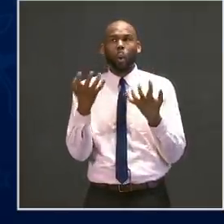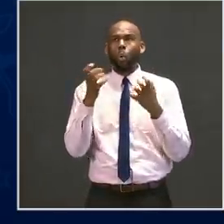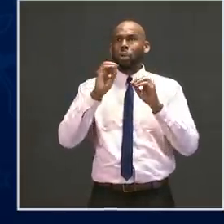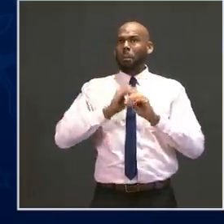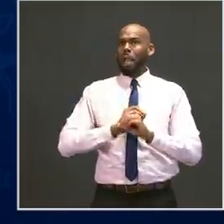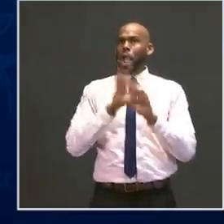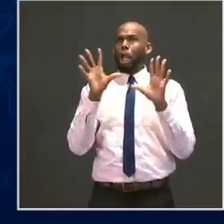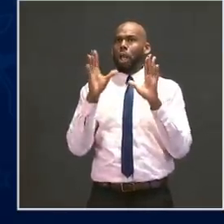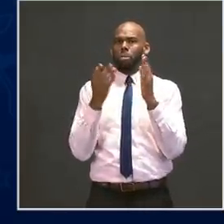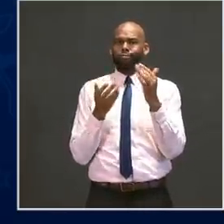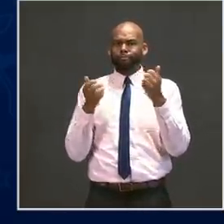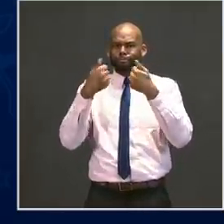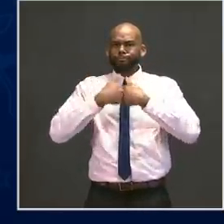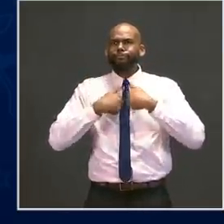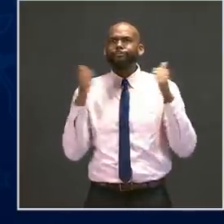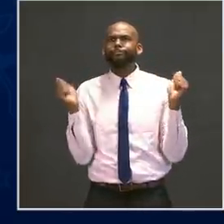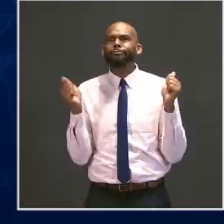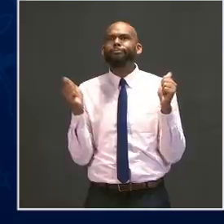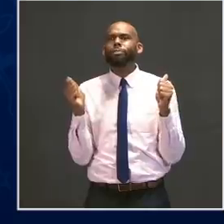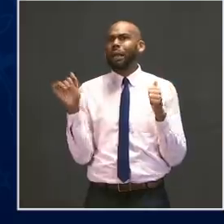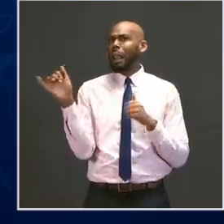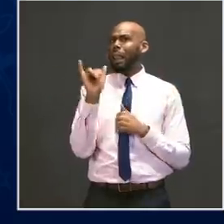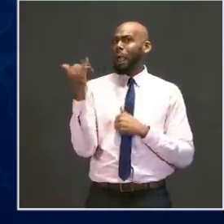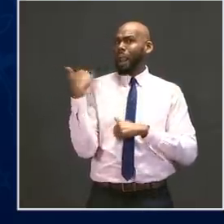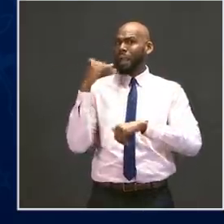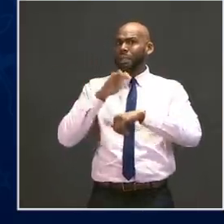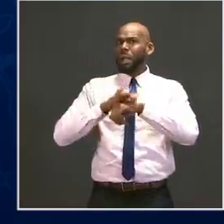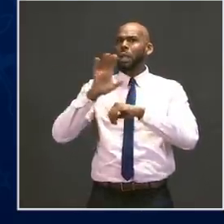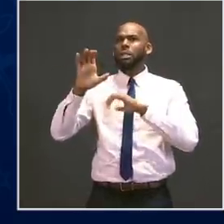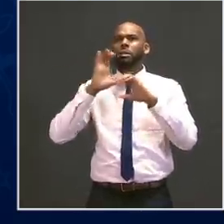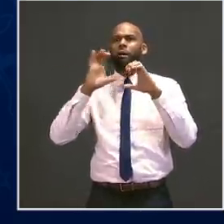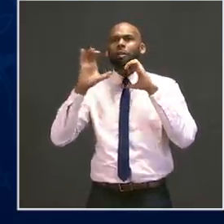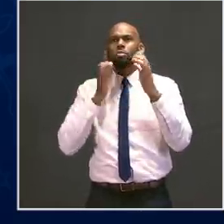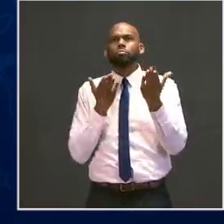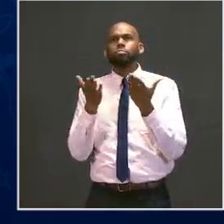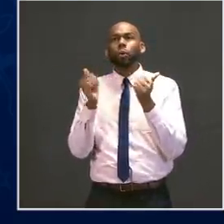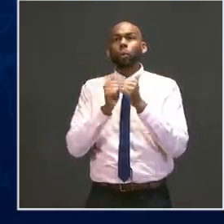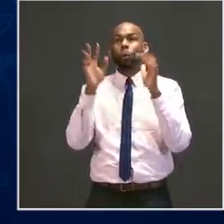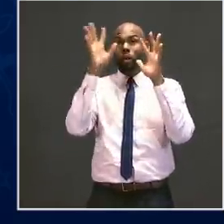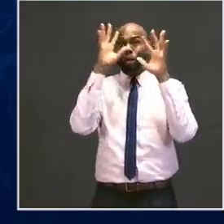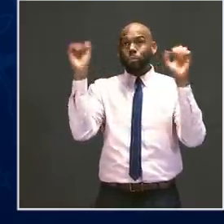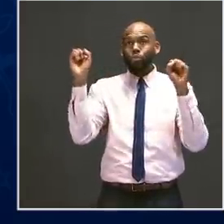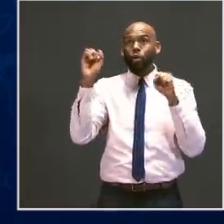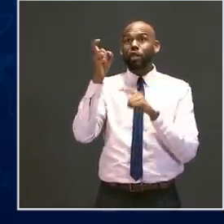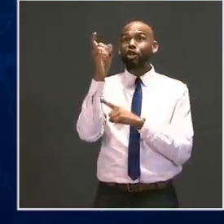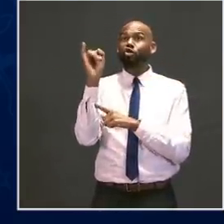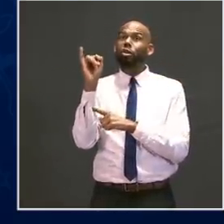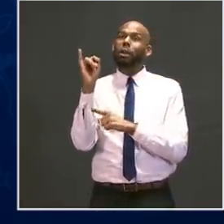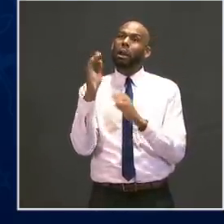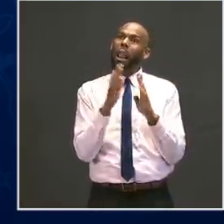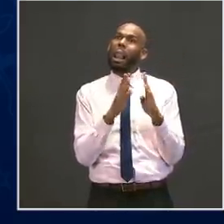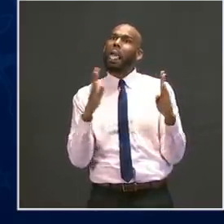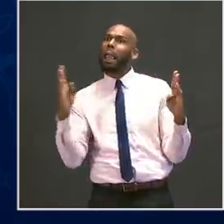as he was last night in his conversation with President -- his lengthy conversation, as you alluded to -- with President Xi,